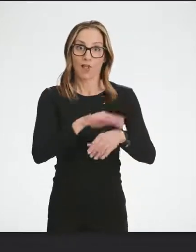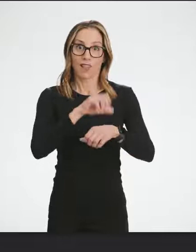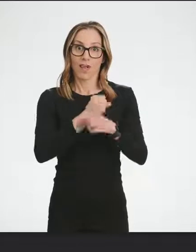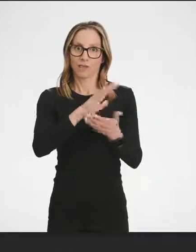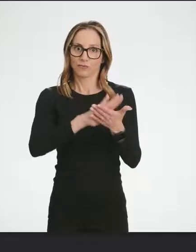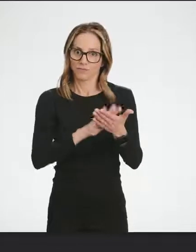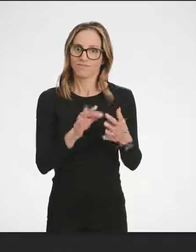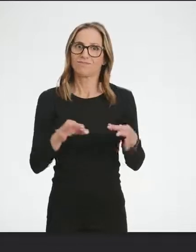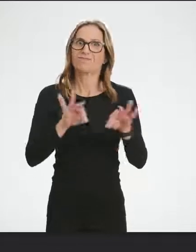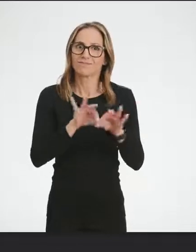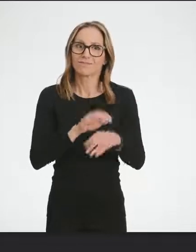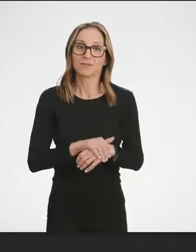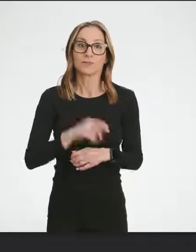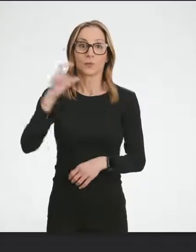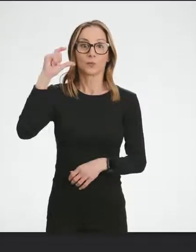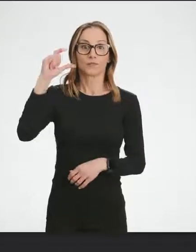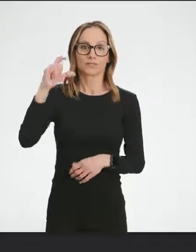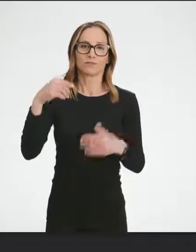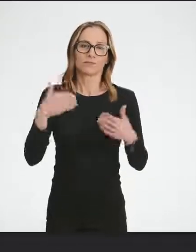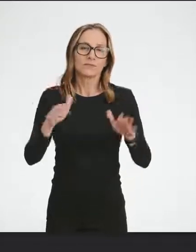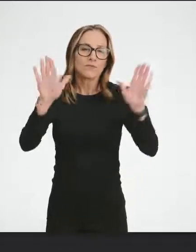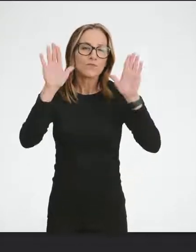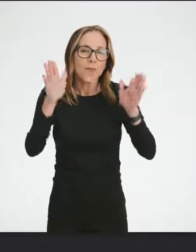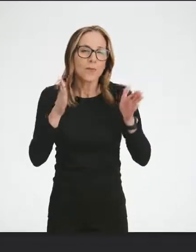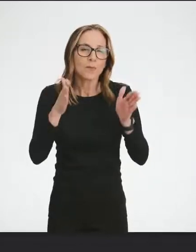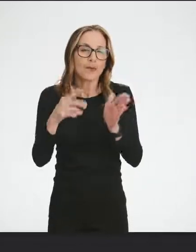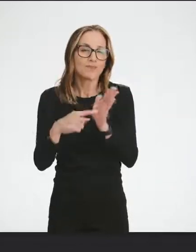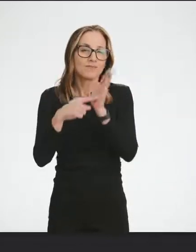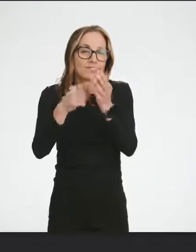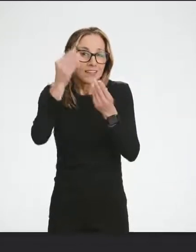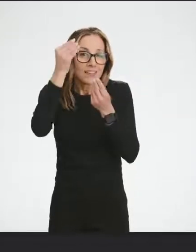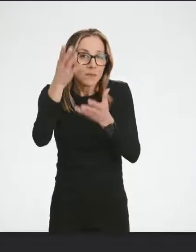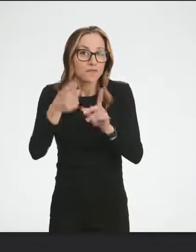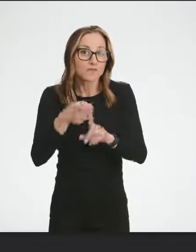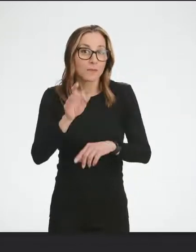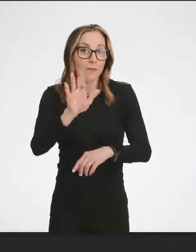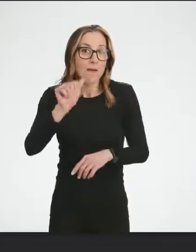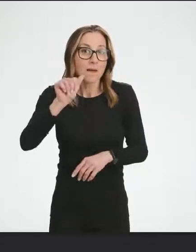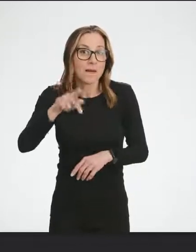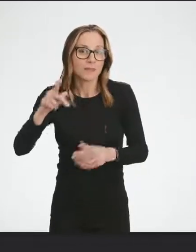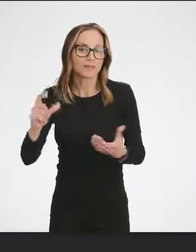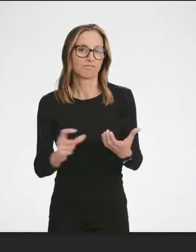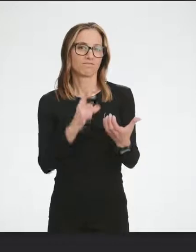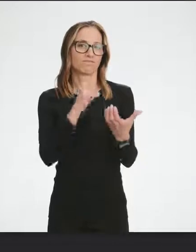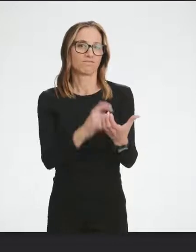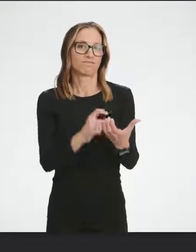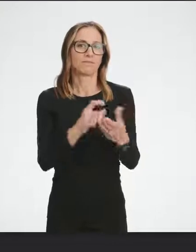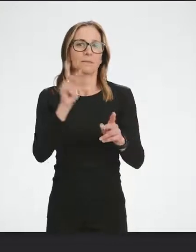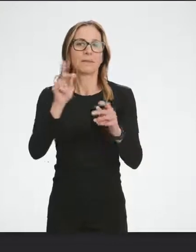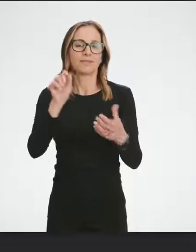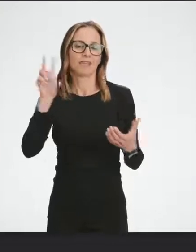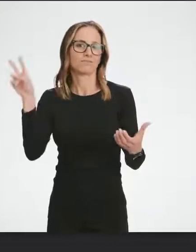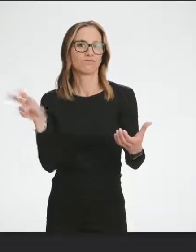Widgets have been an incredible way to elevate key information from your app and display it where people can view it at a glance.